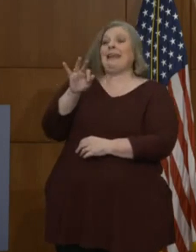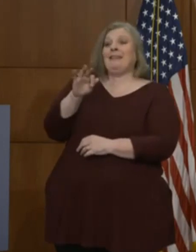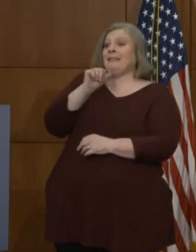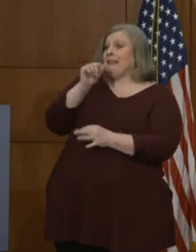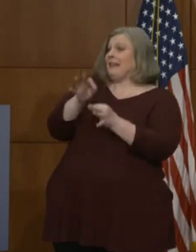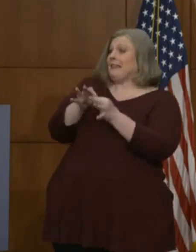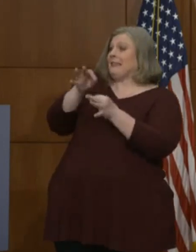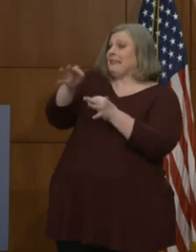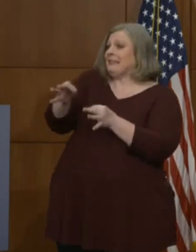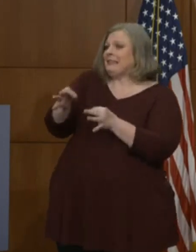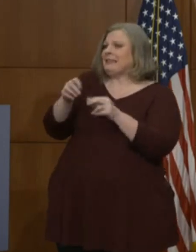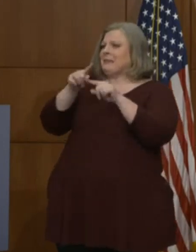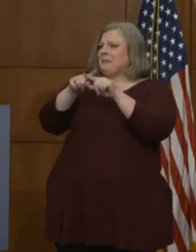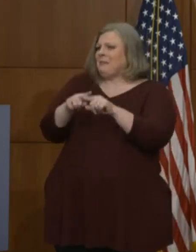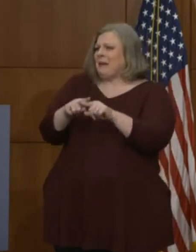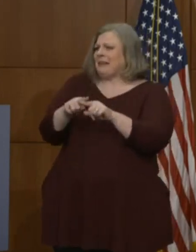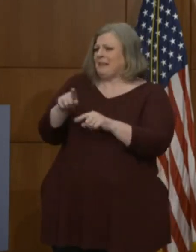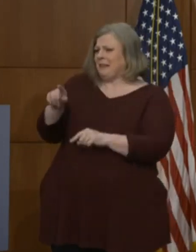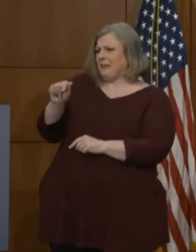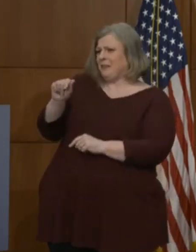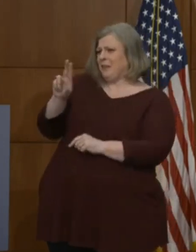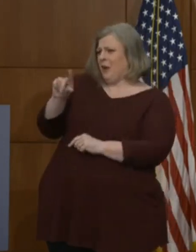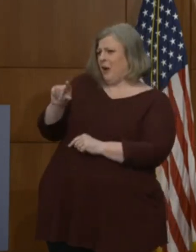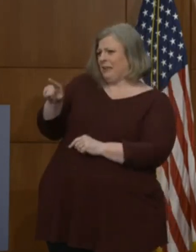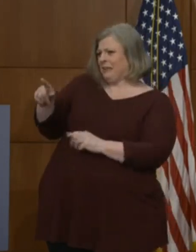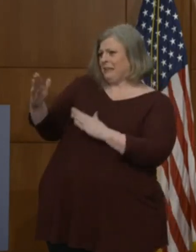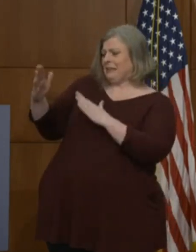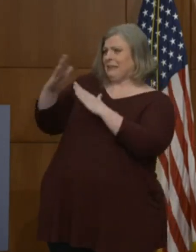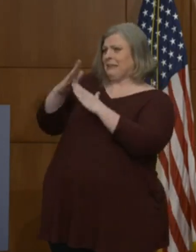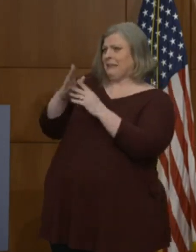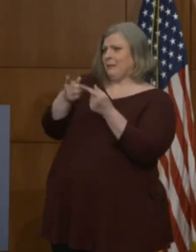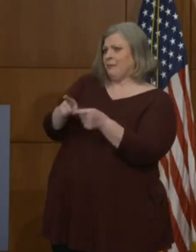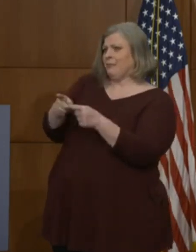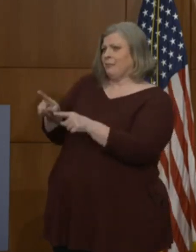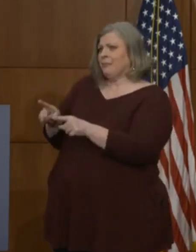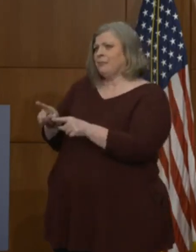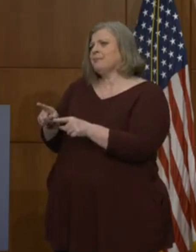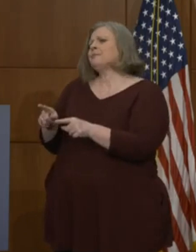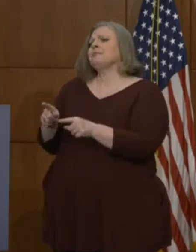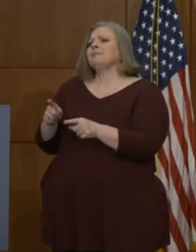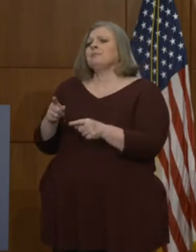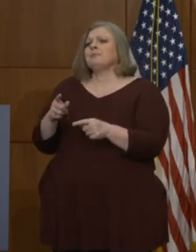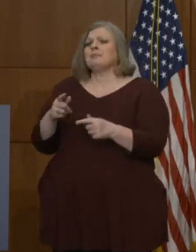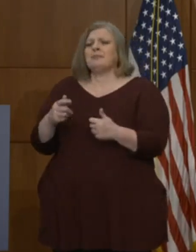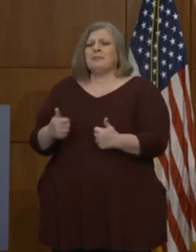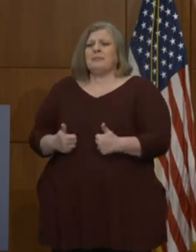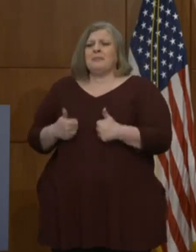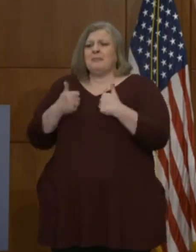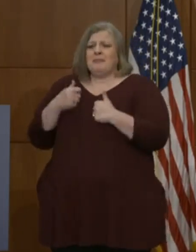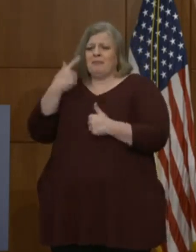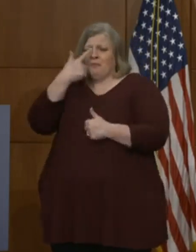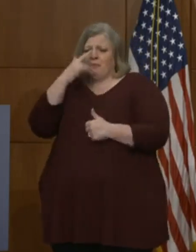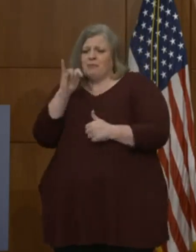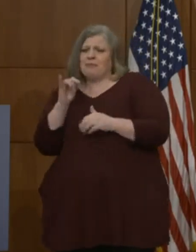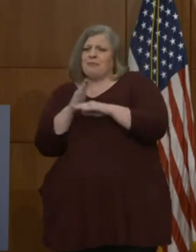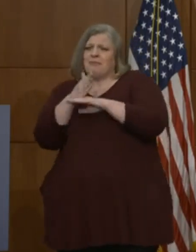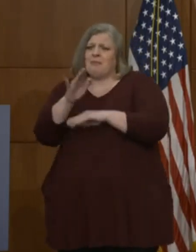BASED ON THAT NEW PEAK. IF YOU’RE NOT GOING TO EXTEND IT YOU’RE NOT GOING TO EXTEND IT CAN YOU SPEAK MORE SPECIFICALLY CAN YOU SPEAK MORE SPECIFICALLY TO WHAT LIFE MIGHT LOOK LIKE TO WHAT LIFE MIGHT LOOK LIKE AFTER THAT JUNE TENTH DEADLINE-